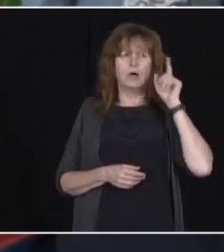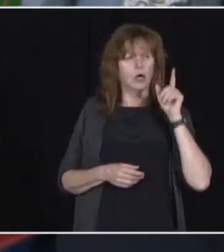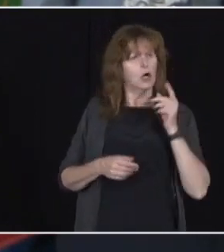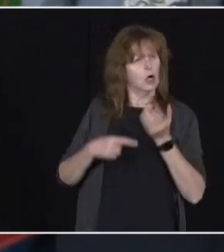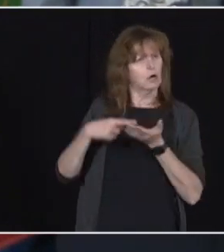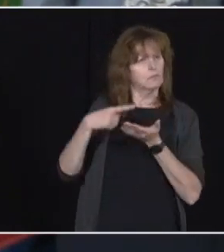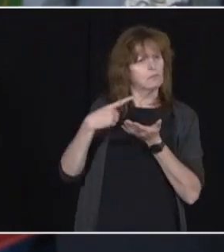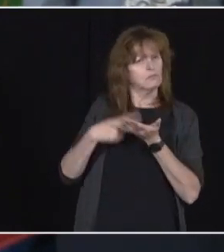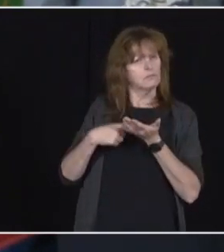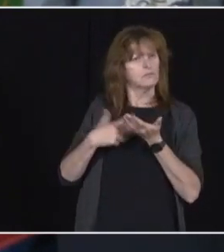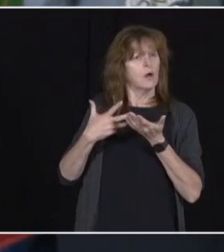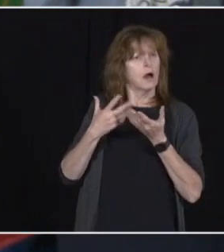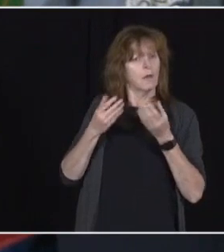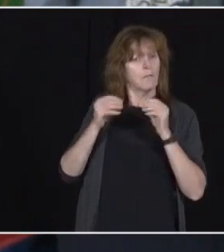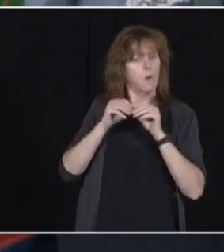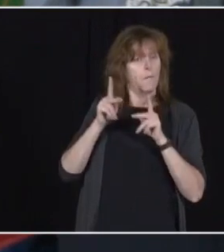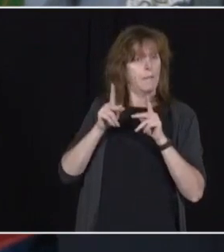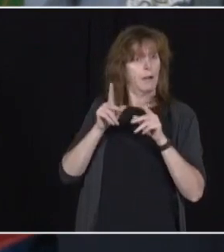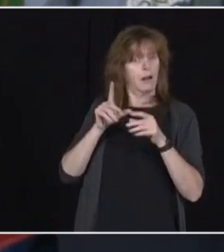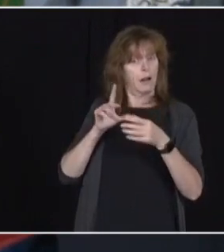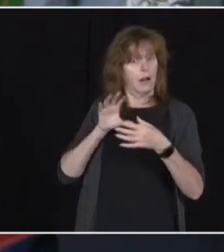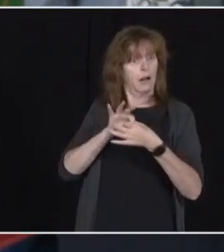app, the better